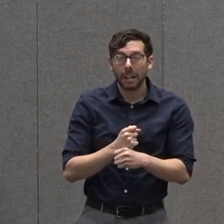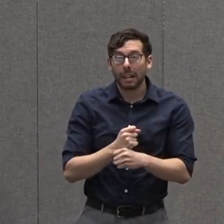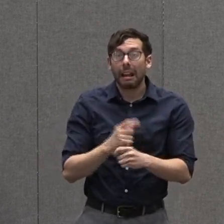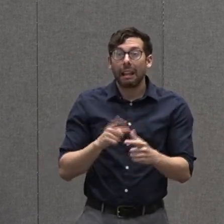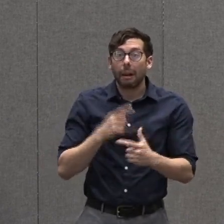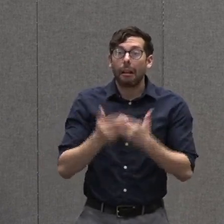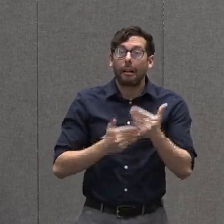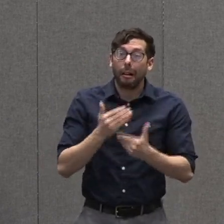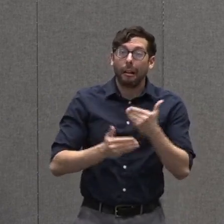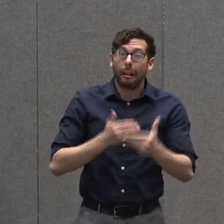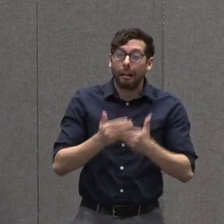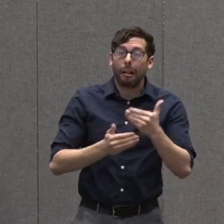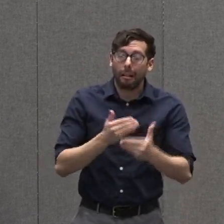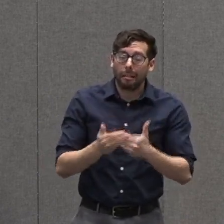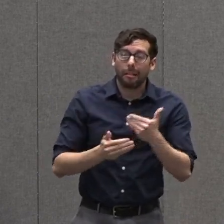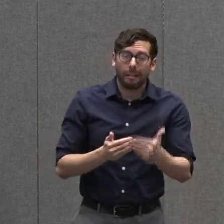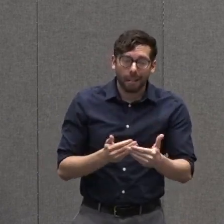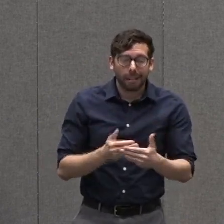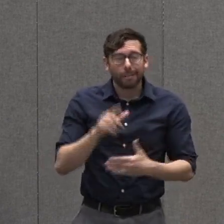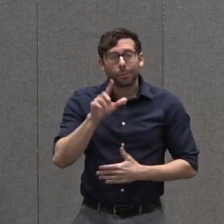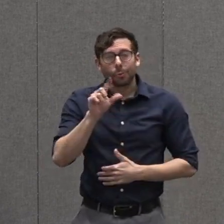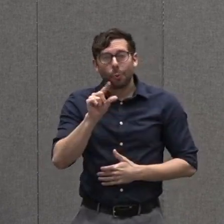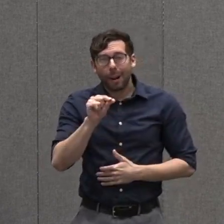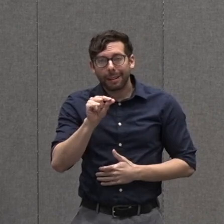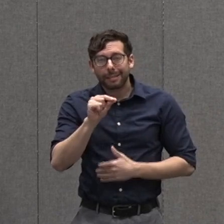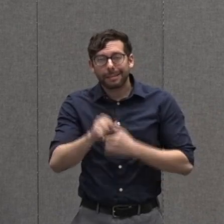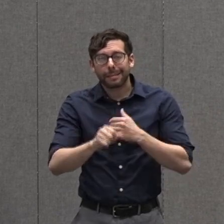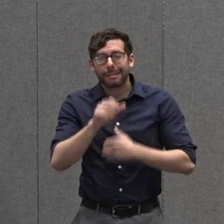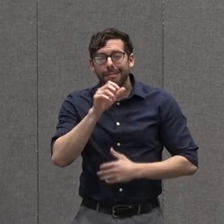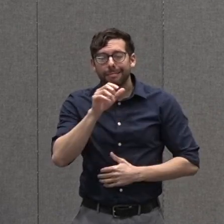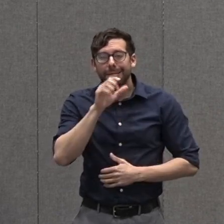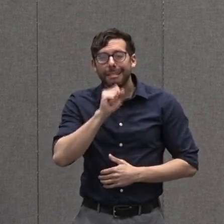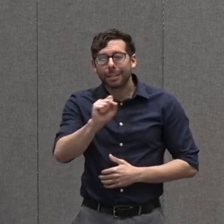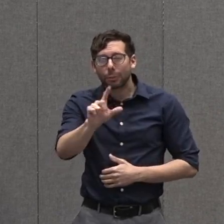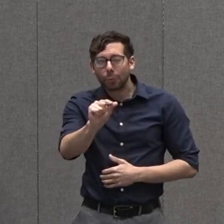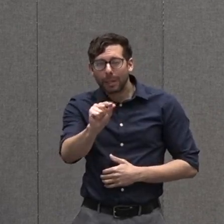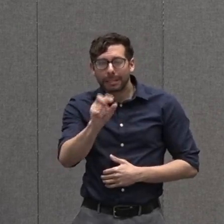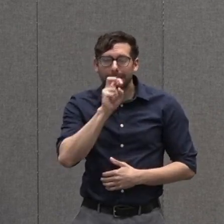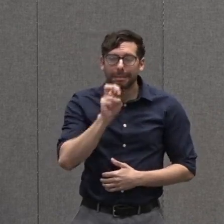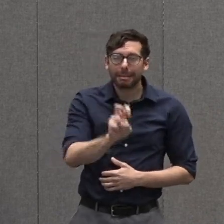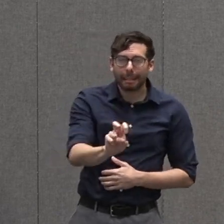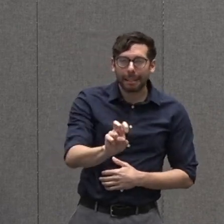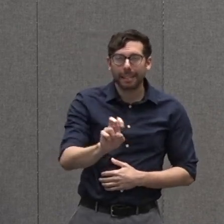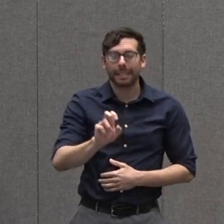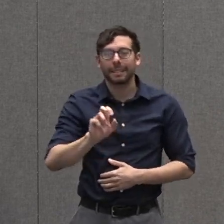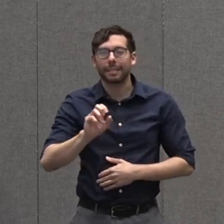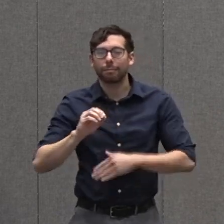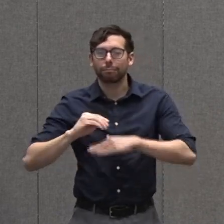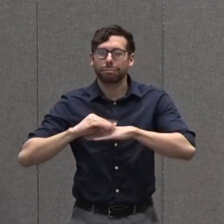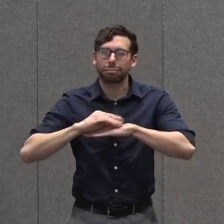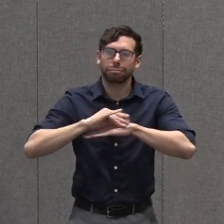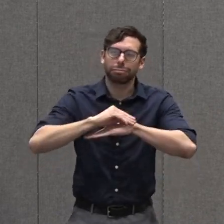like this would've been, the shedding may only occur once, or twice a year. And how long can they live?